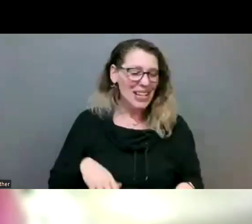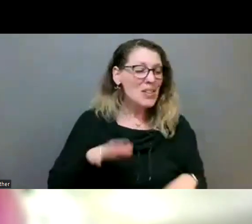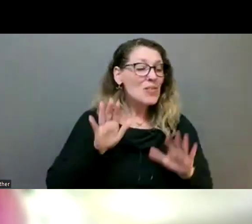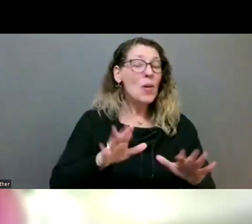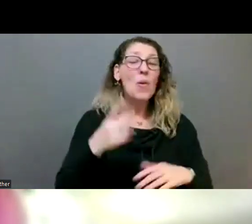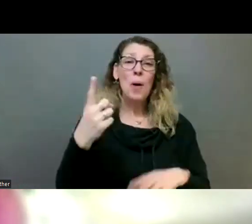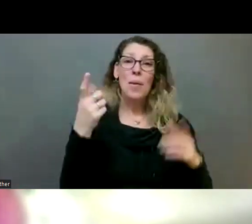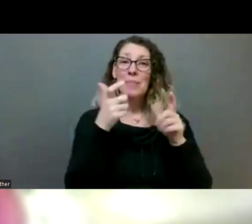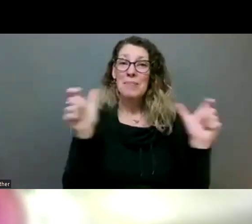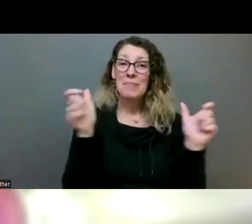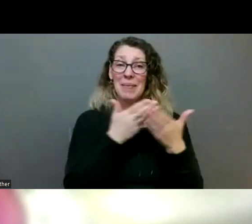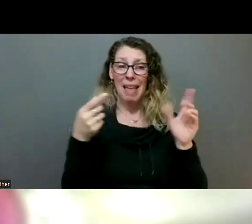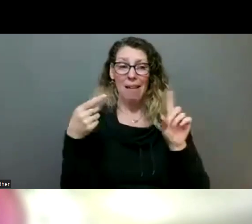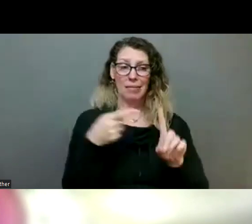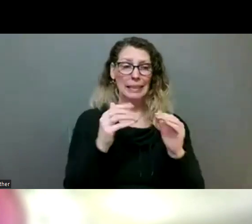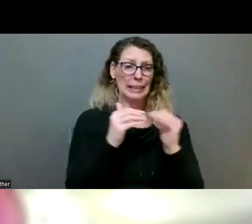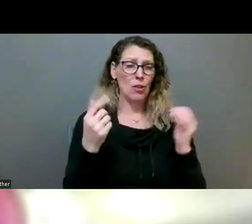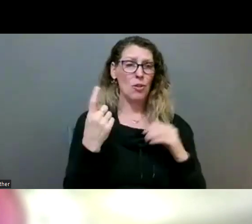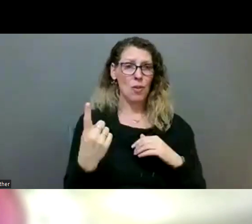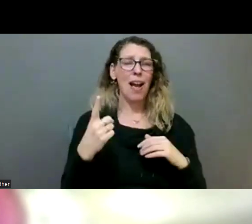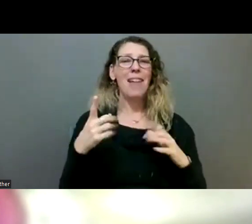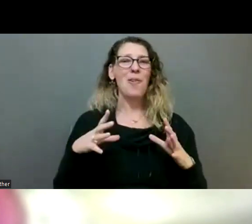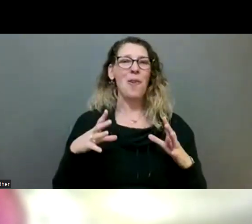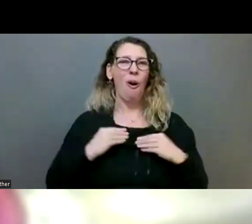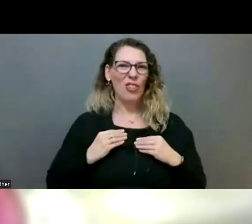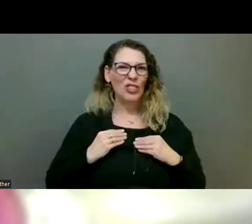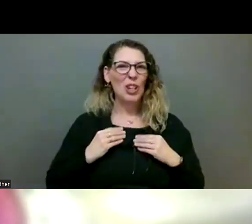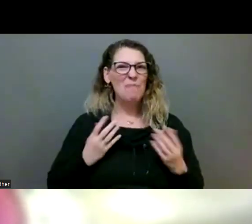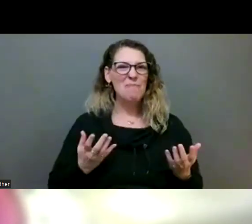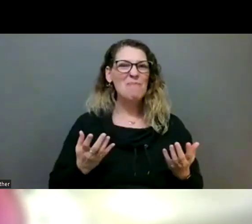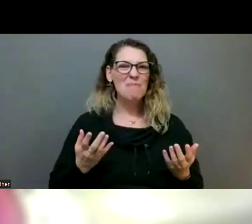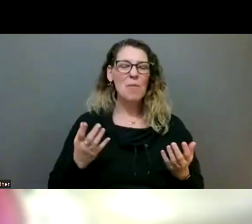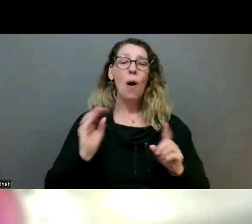things for Tier 1 is getting the ownership. We have our culture blueprint and one of it